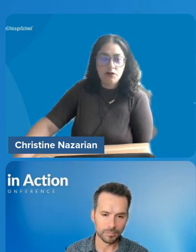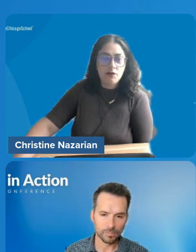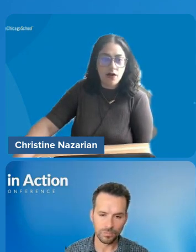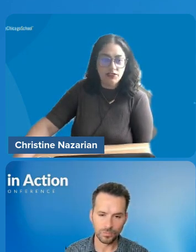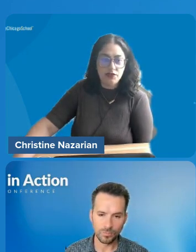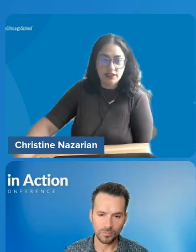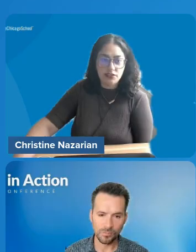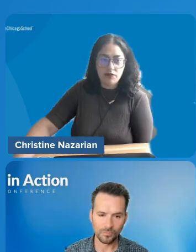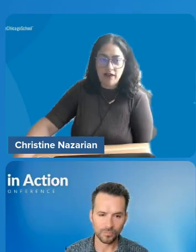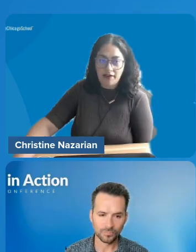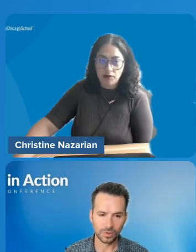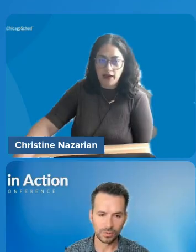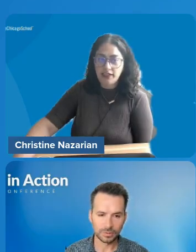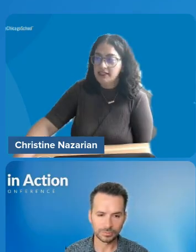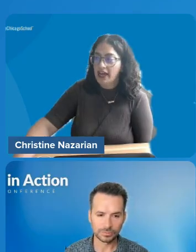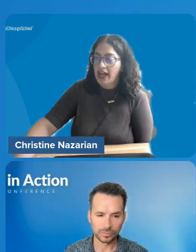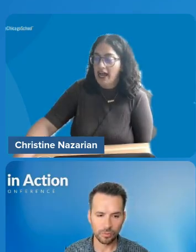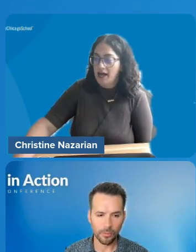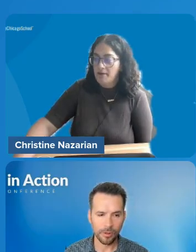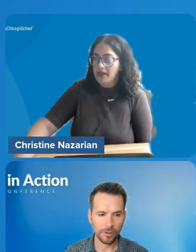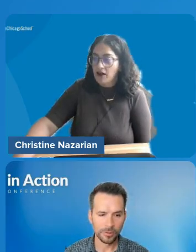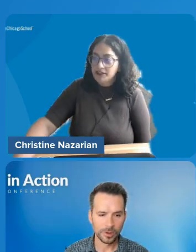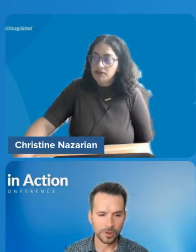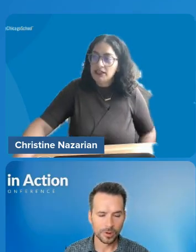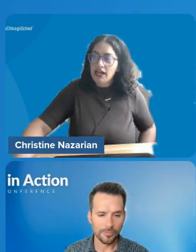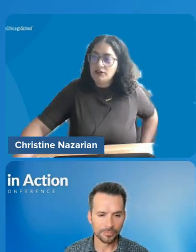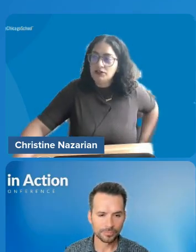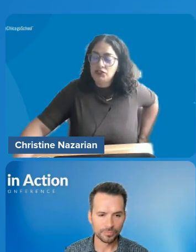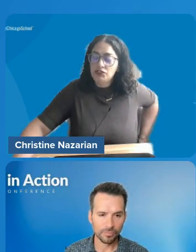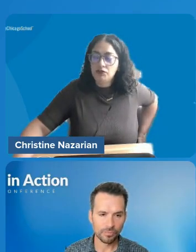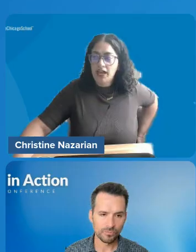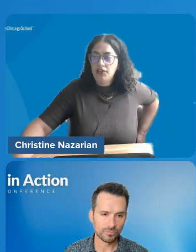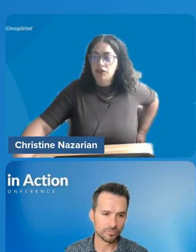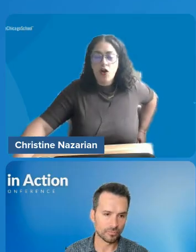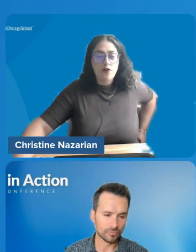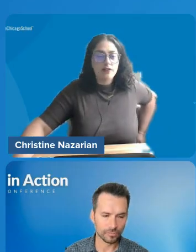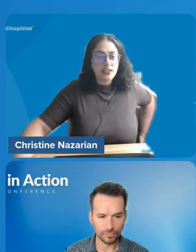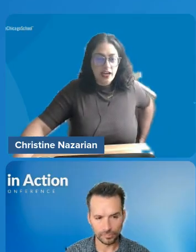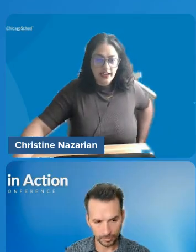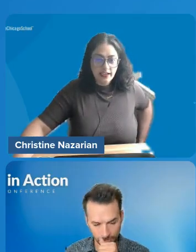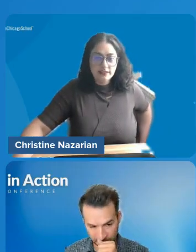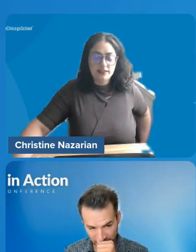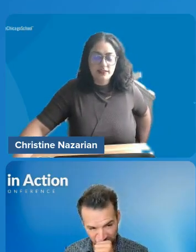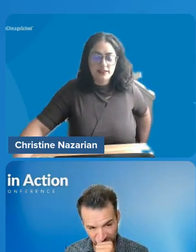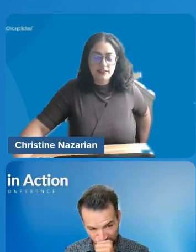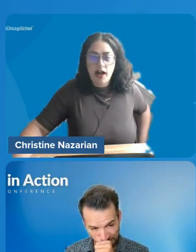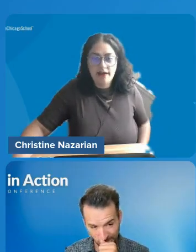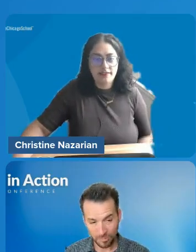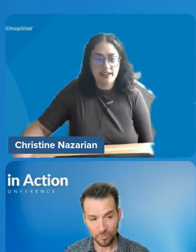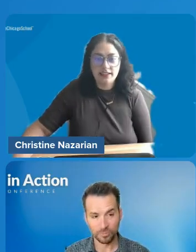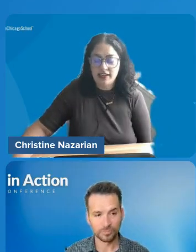want students to evaluate. It also allows to create your own clients. So I have sent in